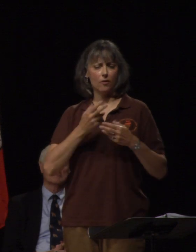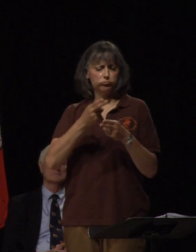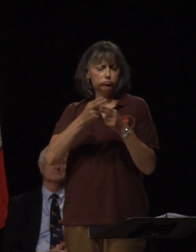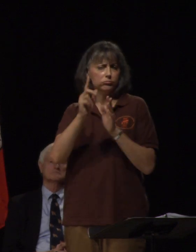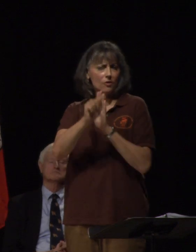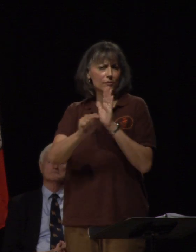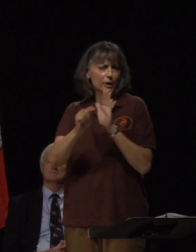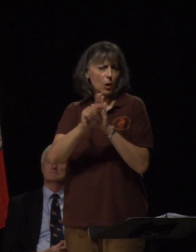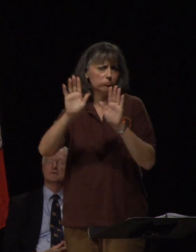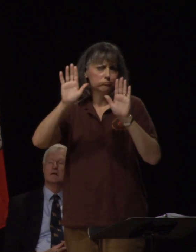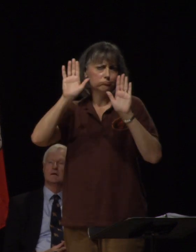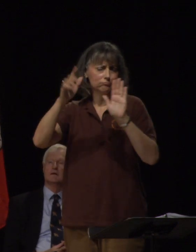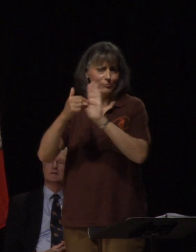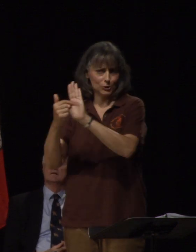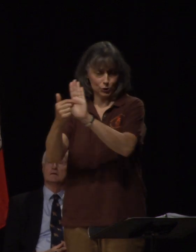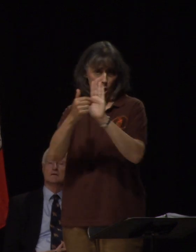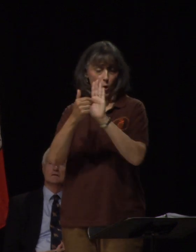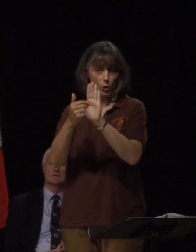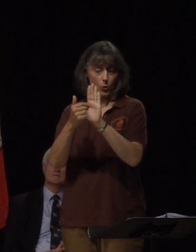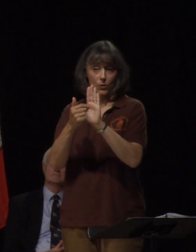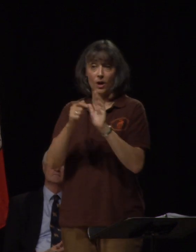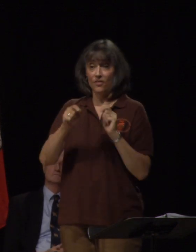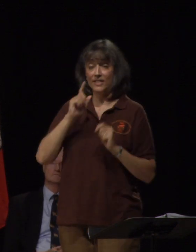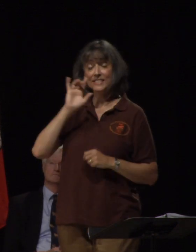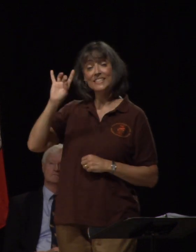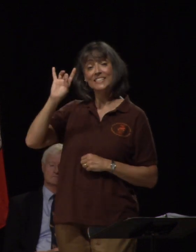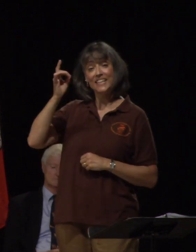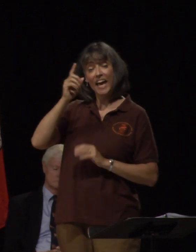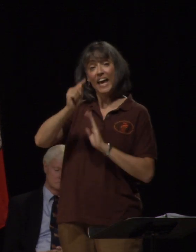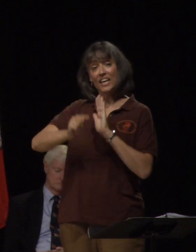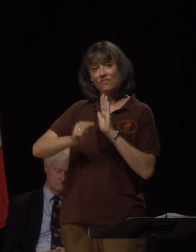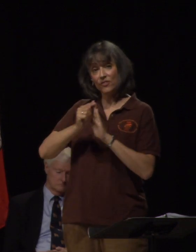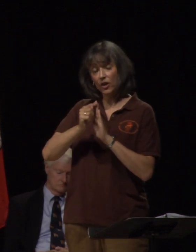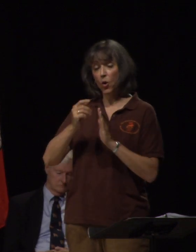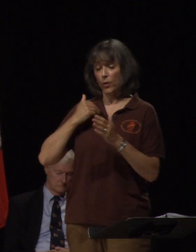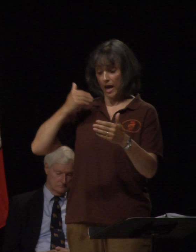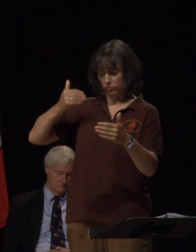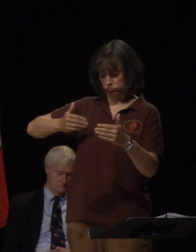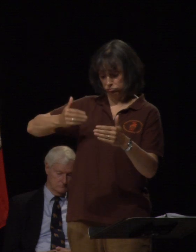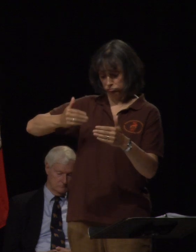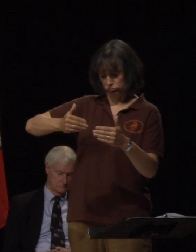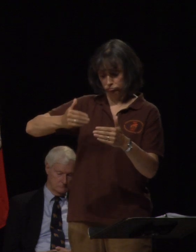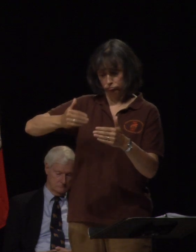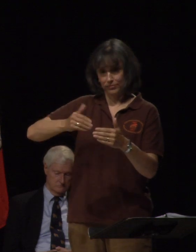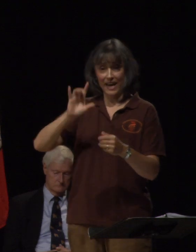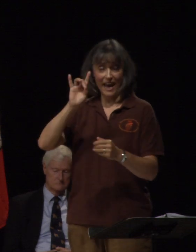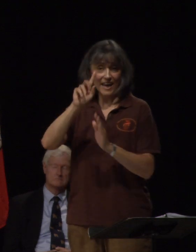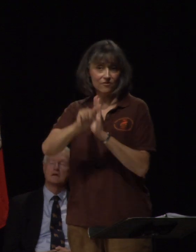WITH YOU. THIS IS THE 8TH VIDEO IN A SERIES I STARTED A COUPLE OF YEARS AGO.